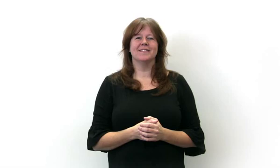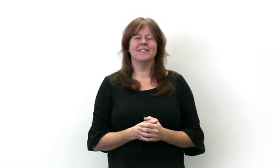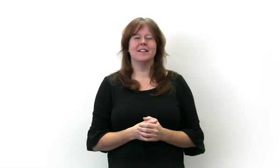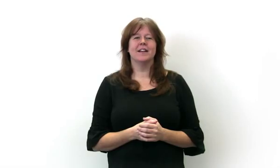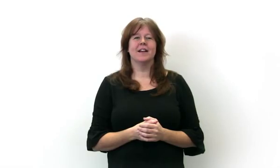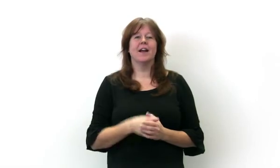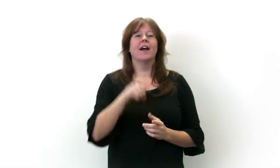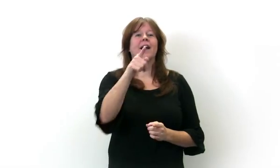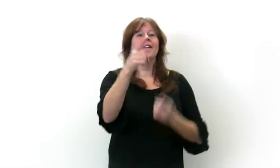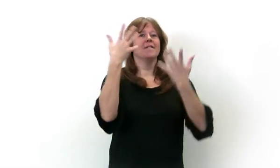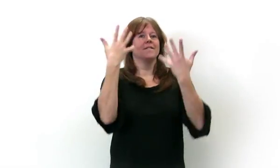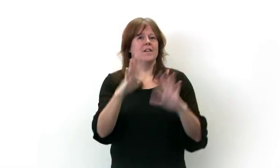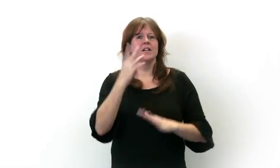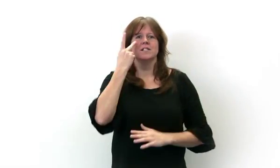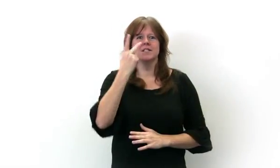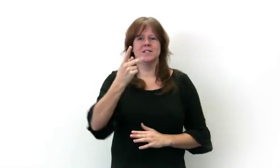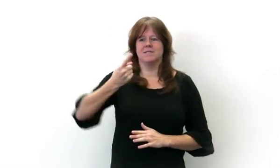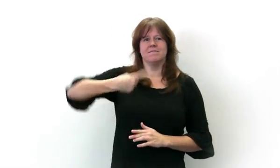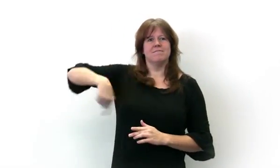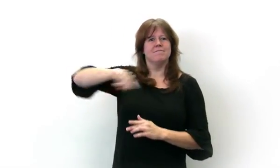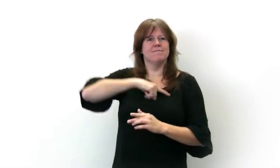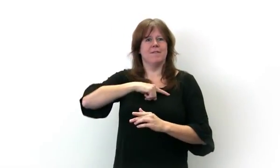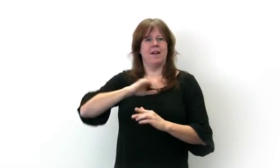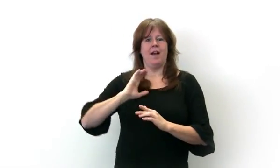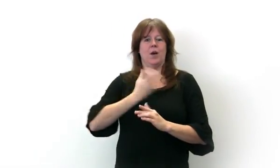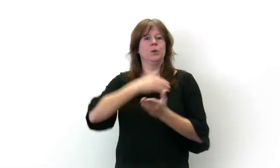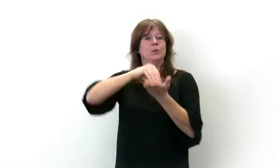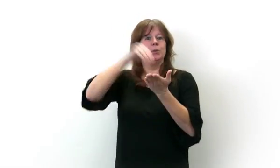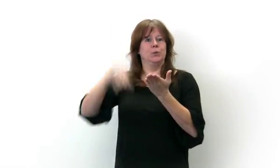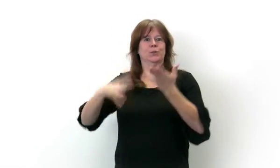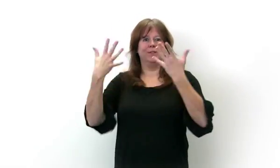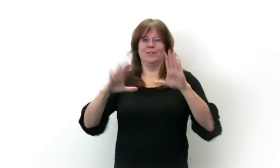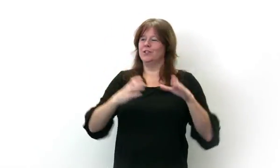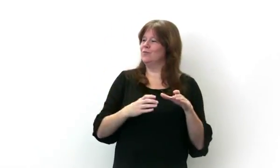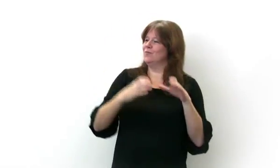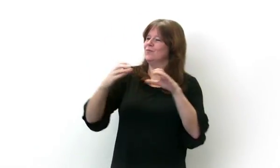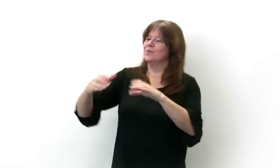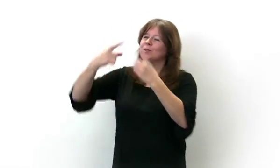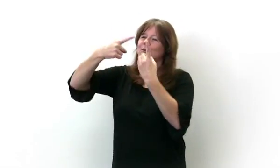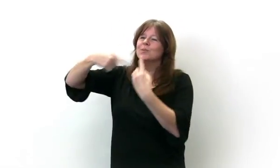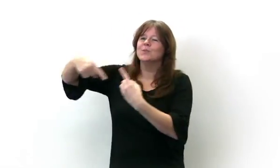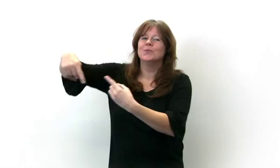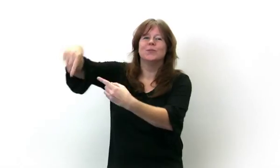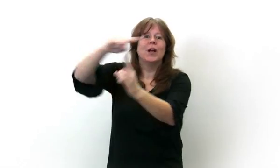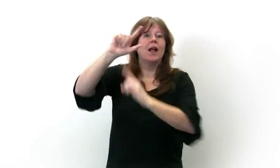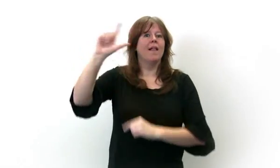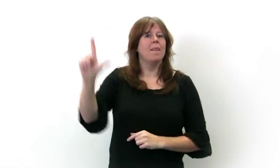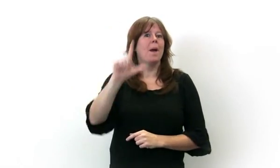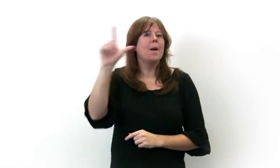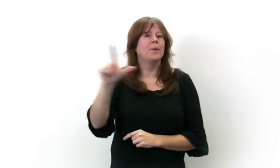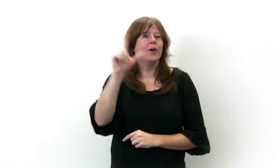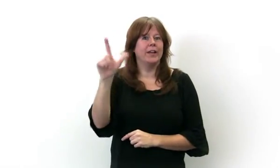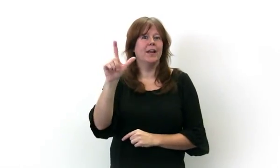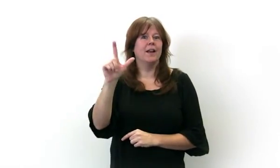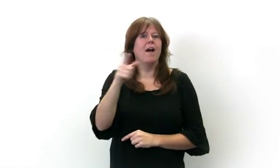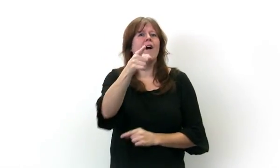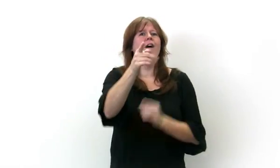Now that you have seen our learners take a tour of the library, maybe you